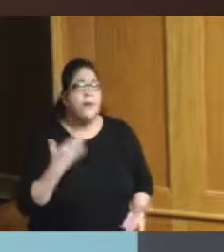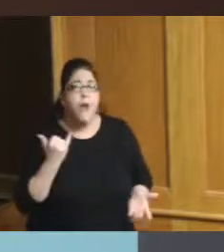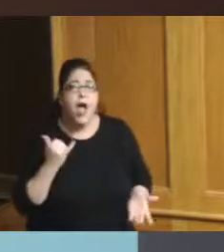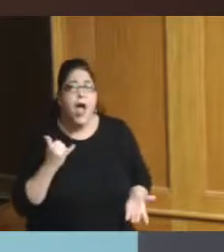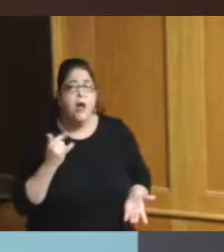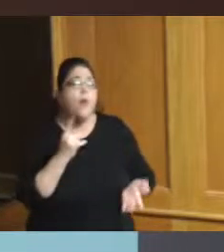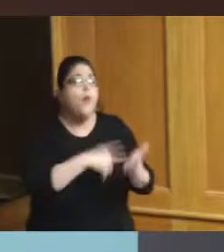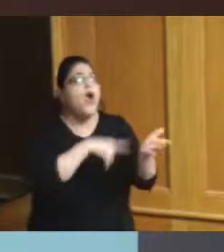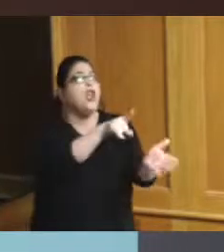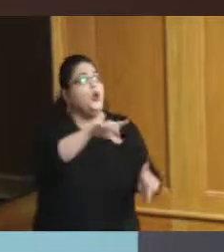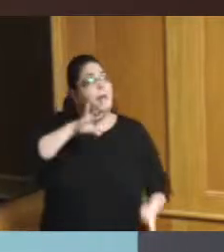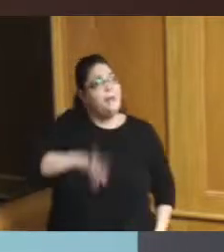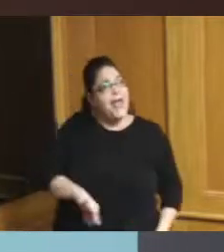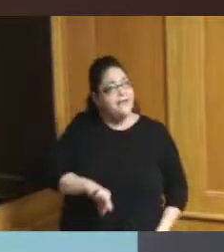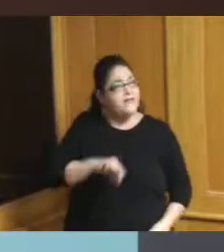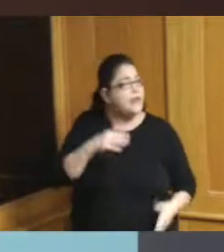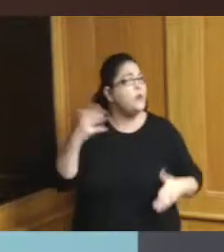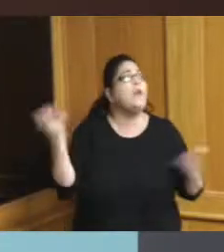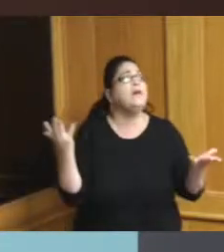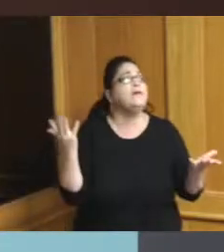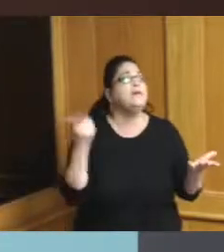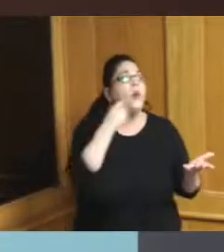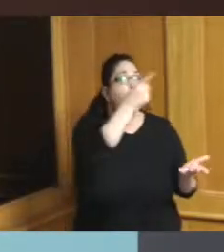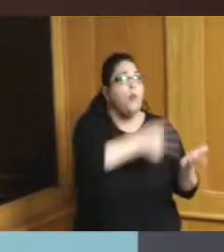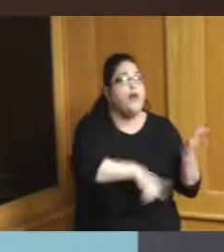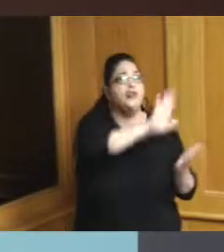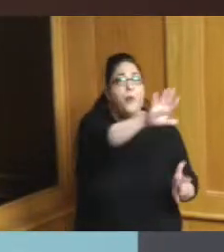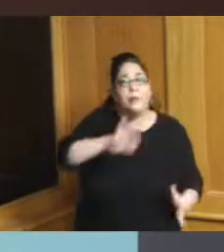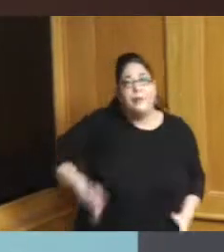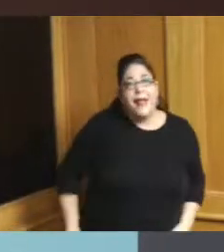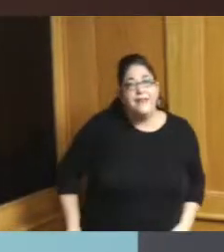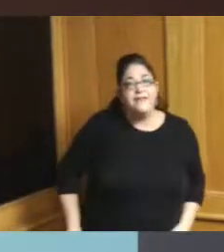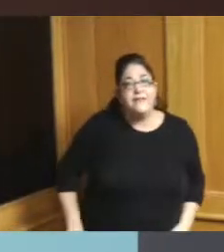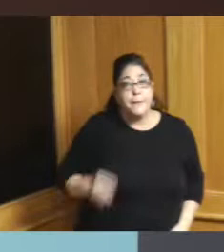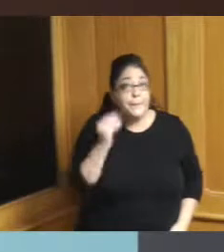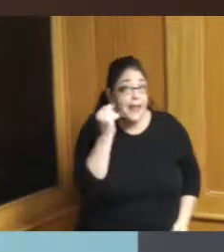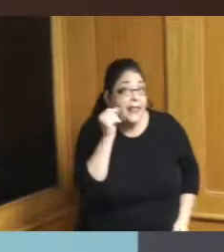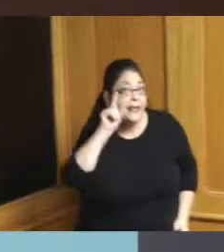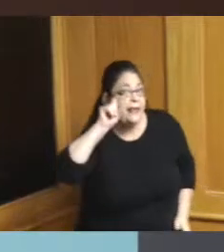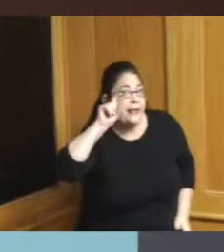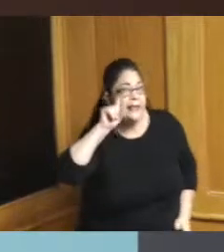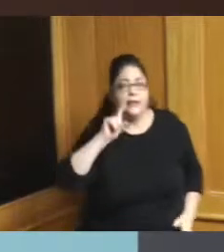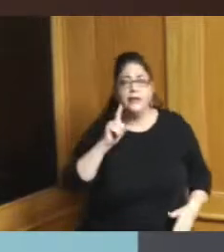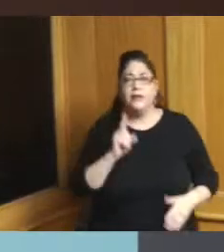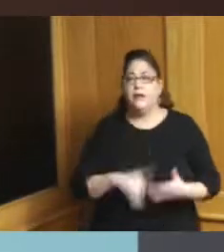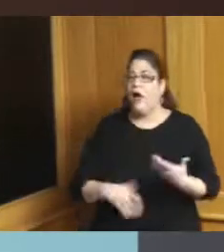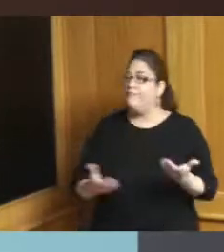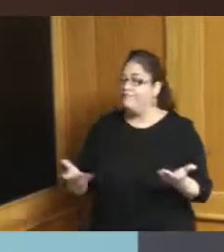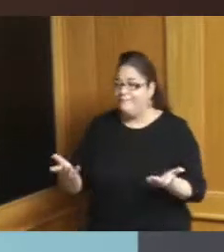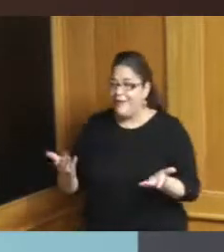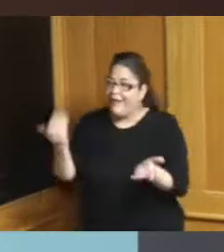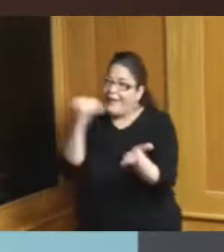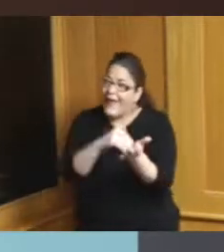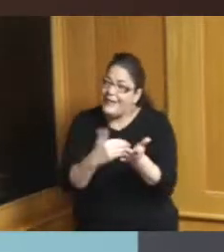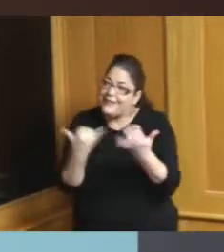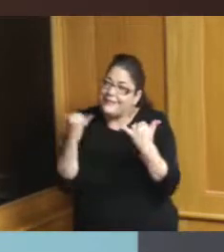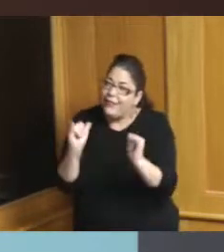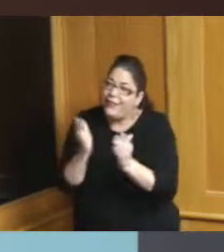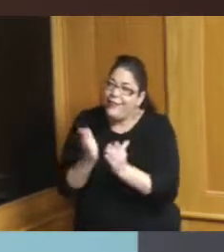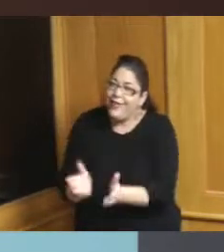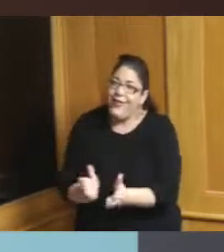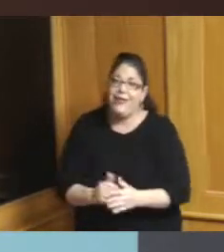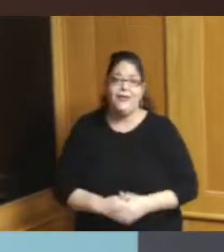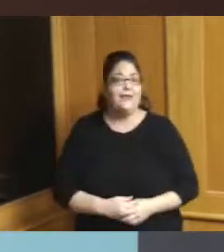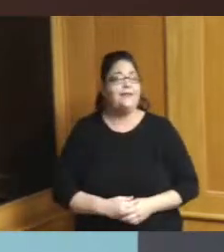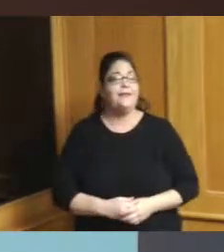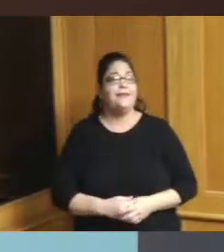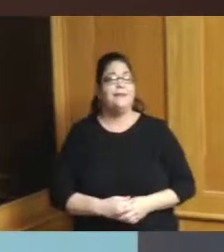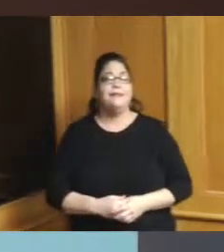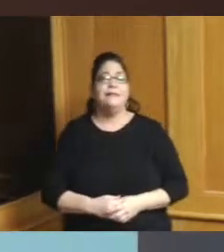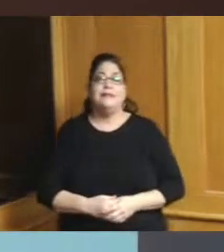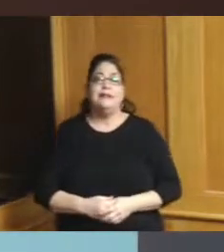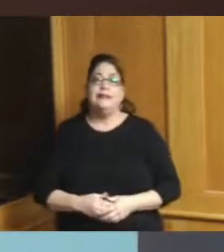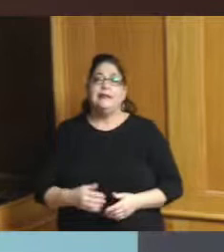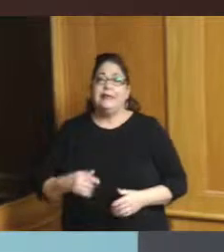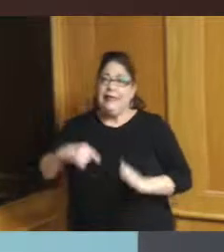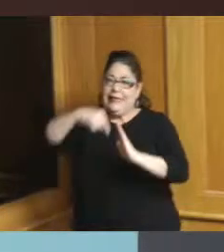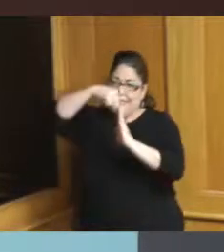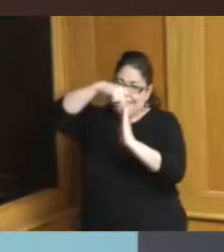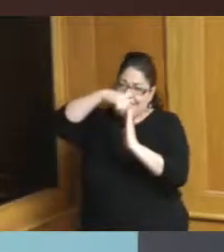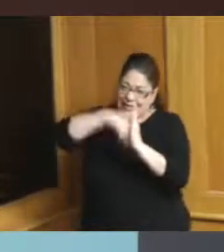out of it what's what is your your gain here and so again this is these really deep-rooted why